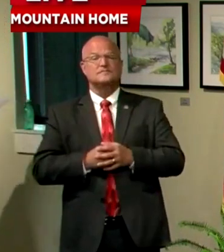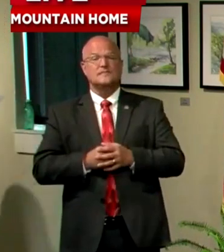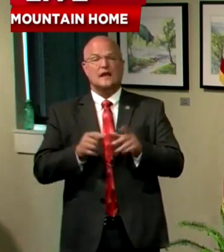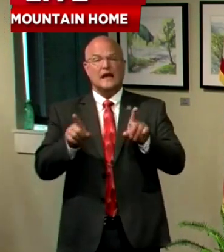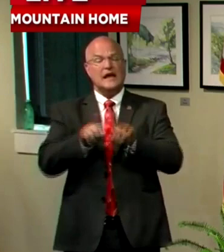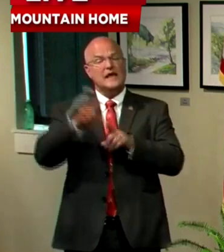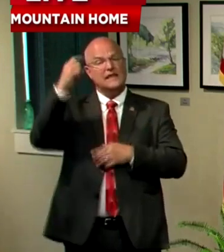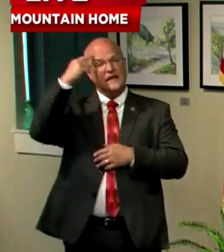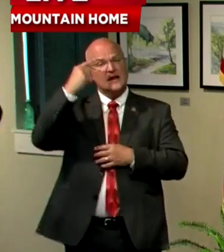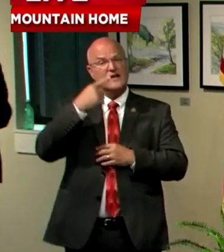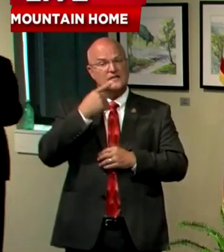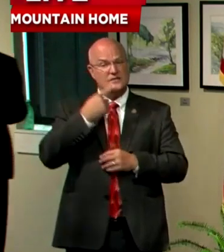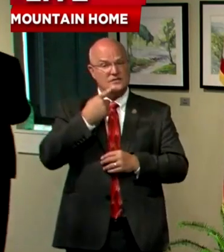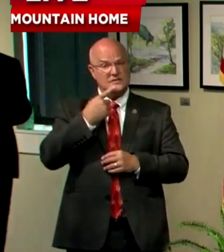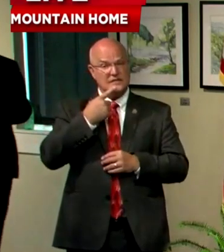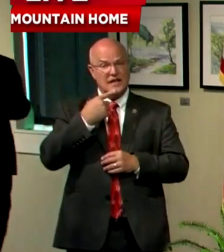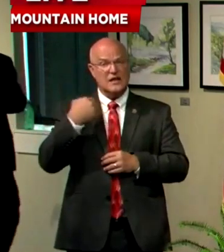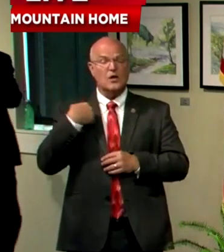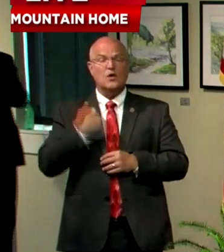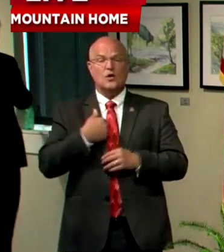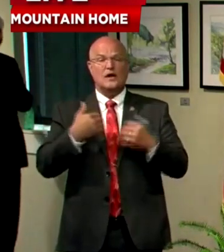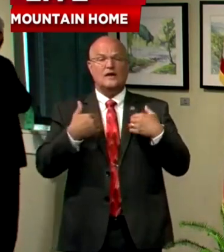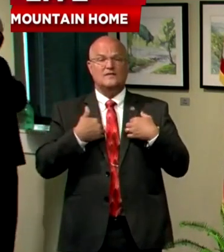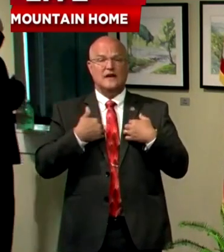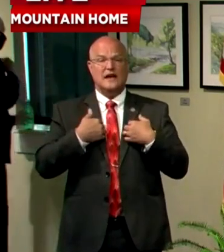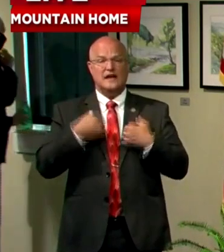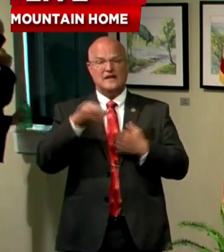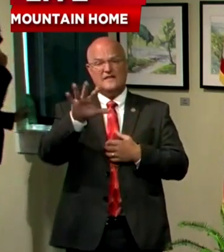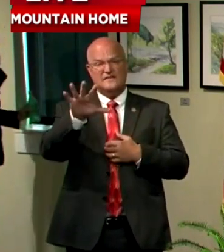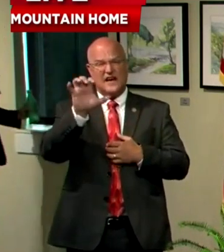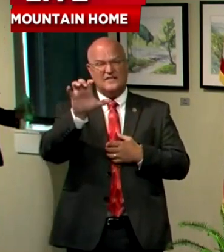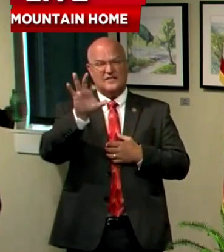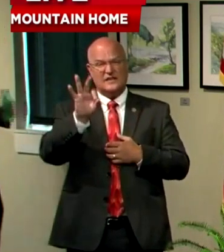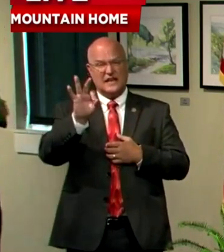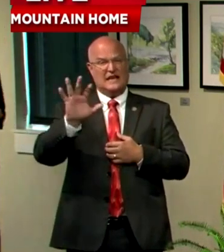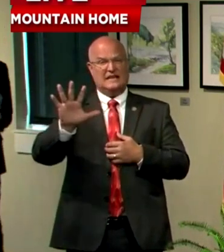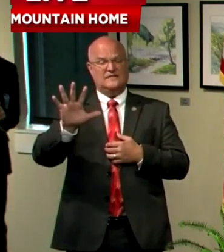AVOID THAT SCENARIO THAT THE UAMS MODEL PAINTS FOR US.